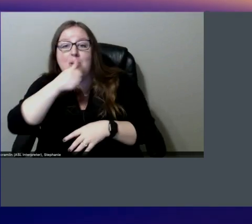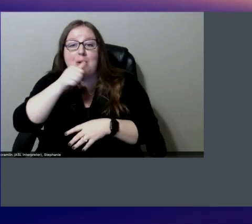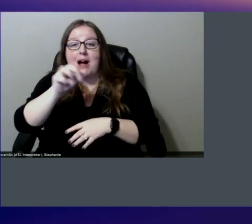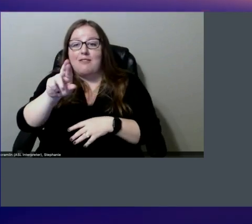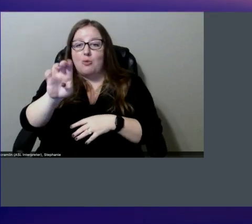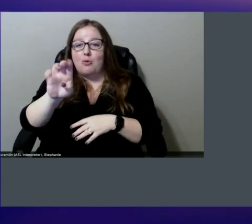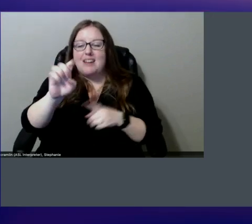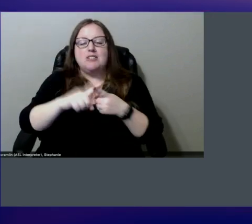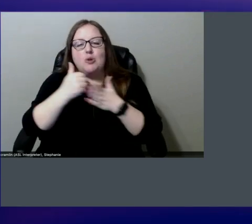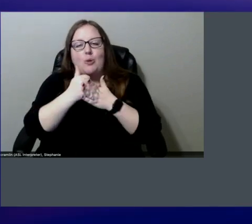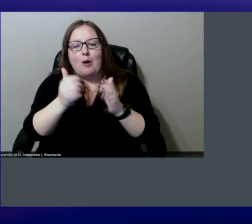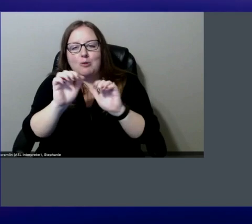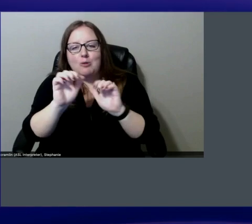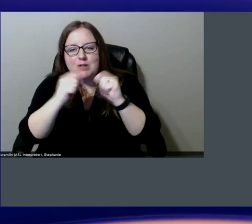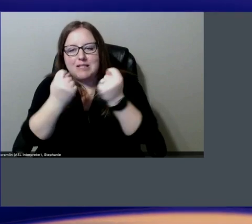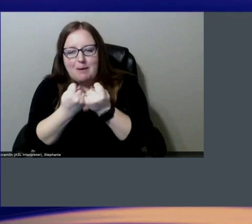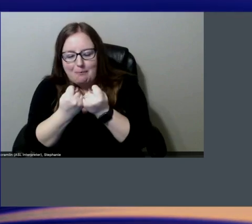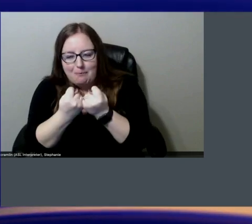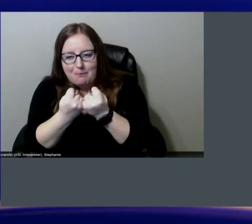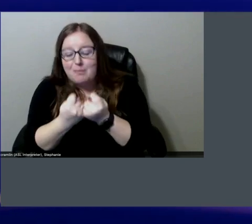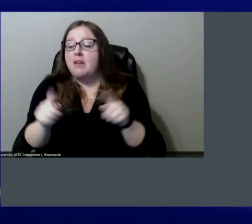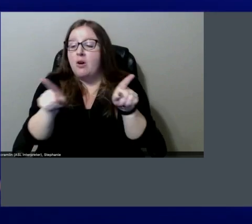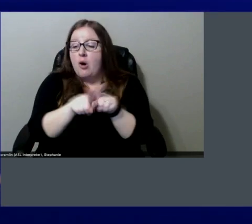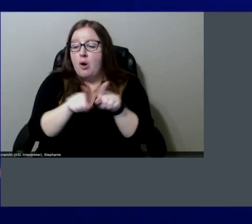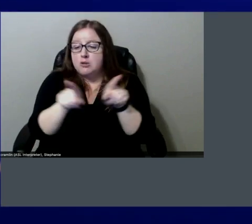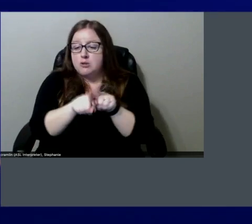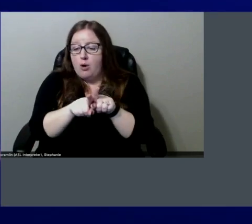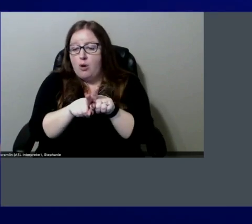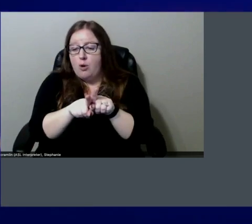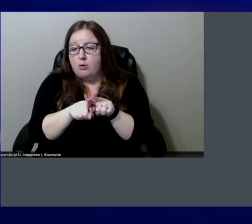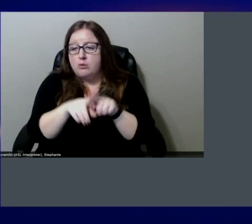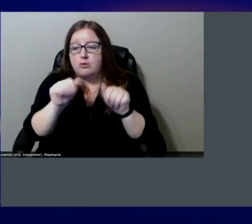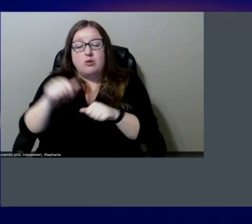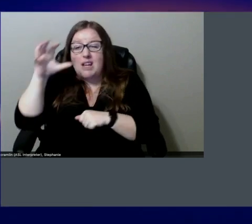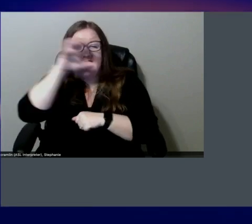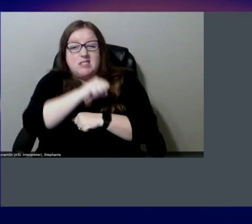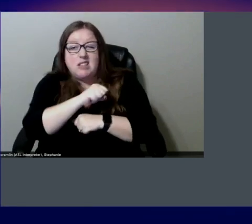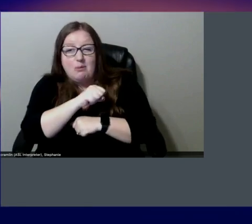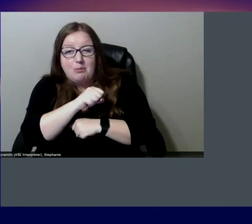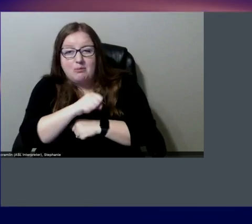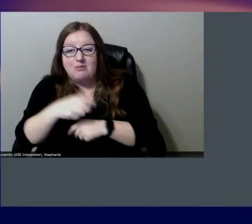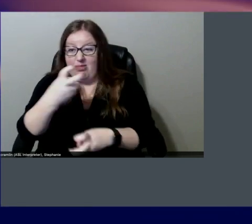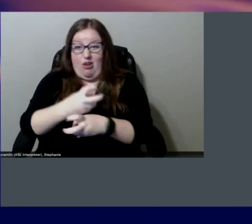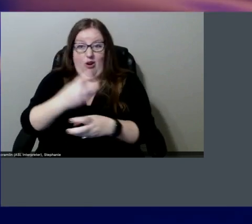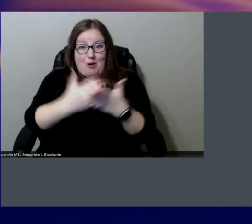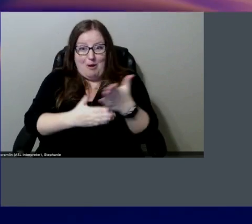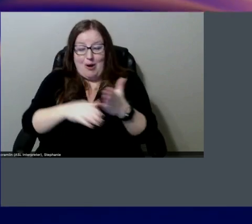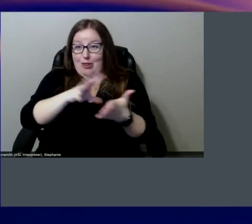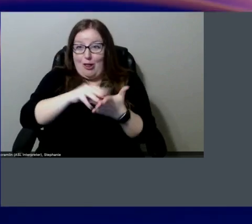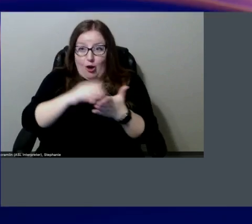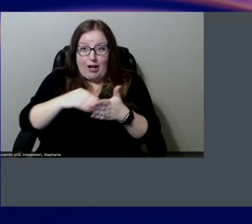You can also skip the hard part, or skip the learning and go directly to the track